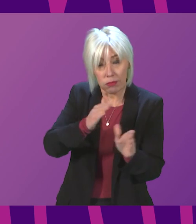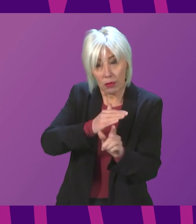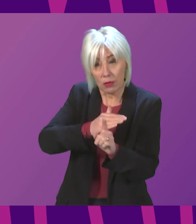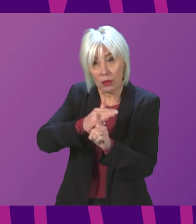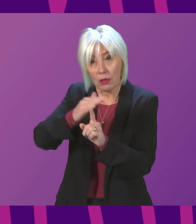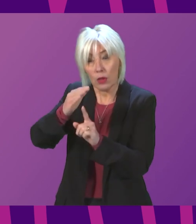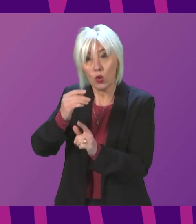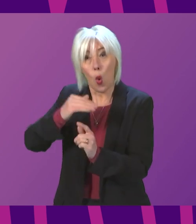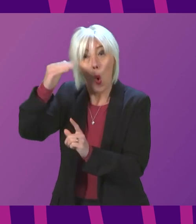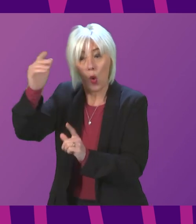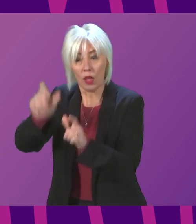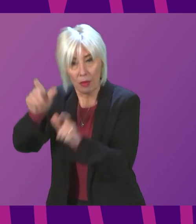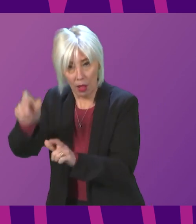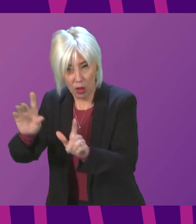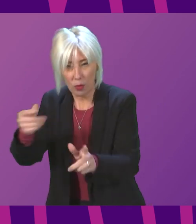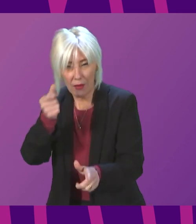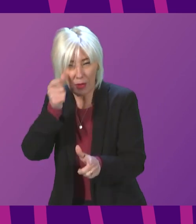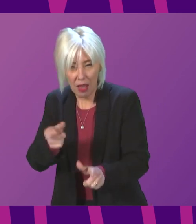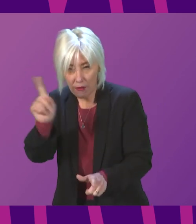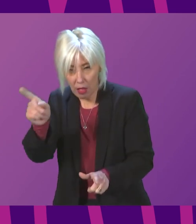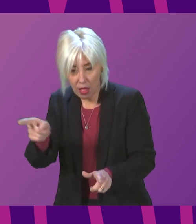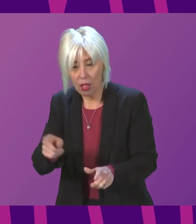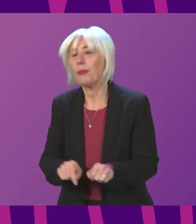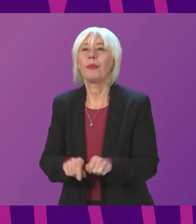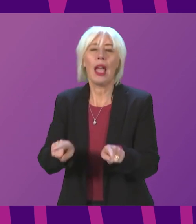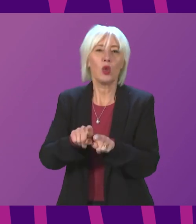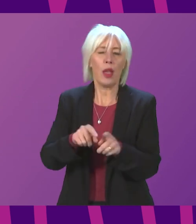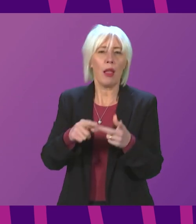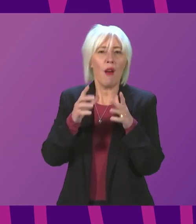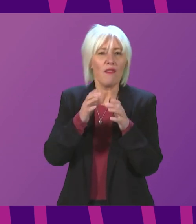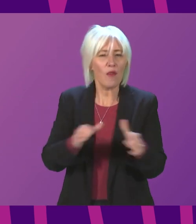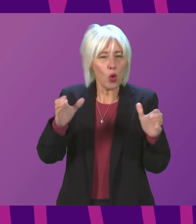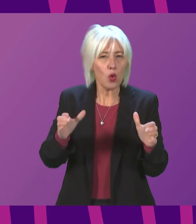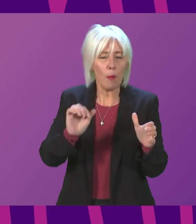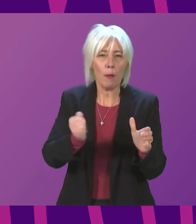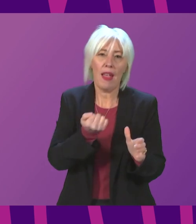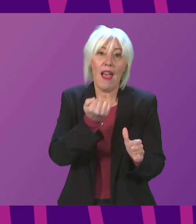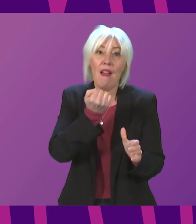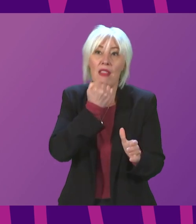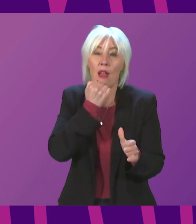to older age groups. The second caveat is to do with volume. Even if the rate of hospitalisation and, therefore,